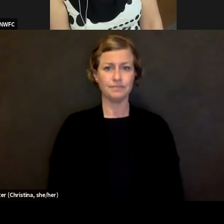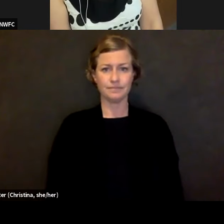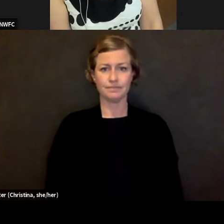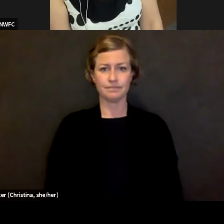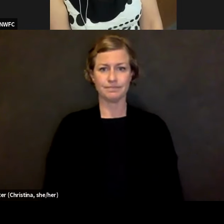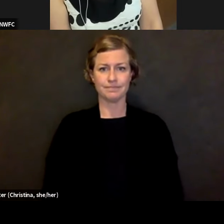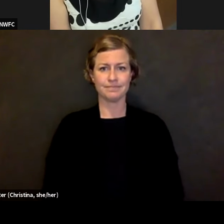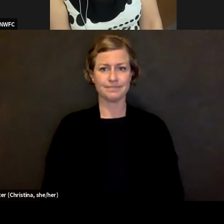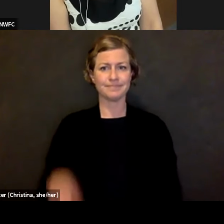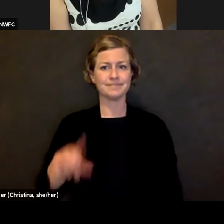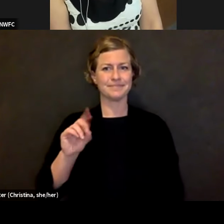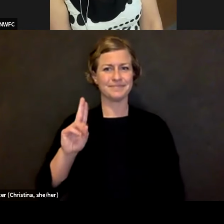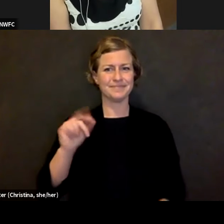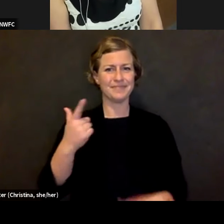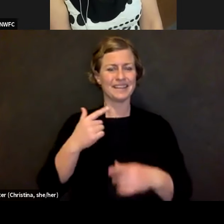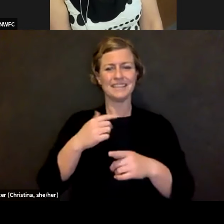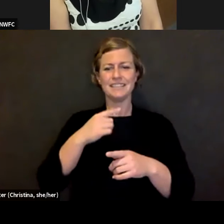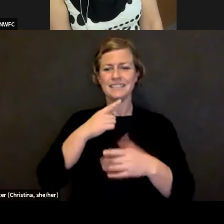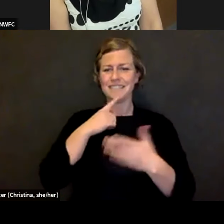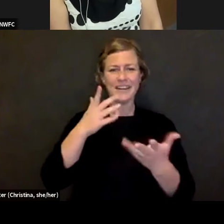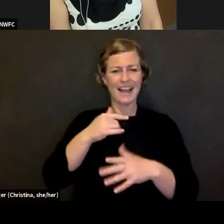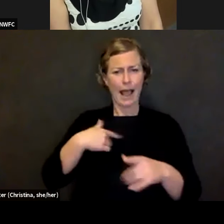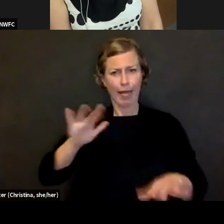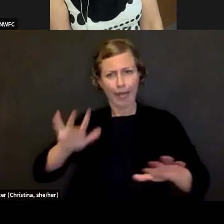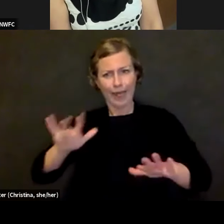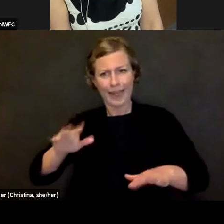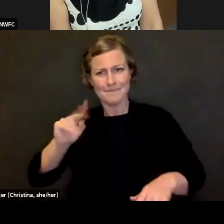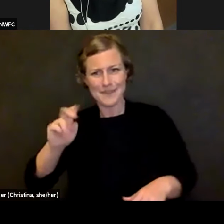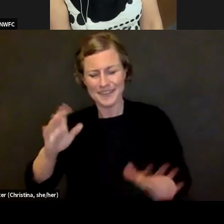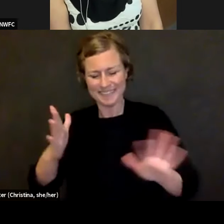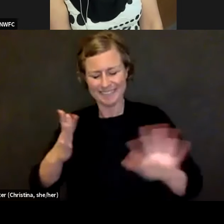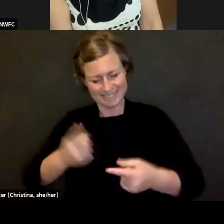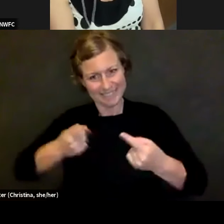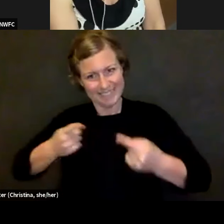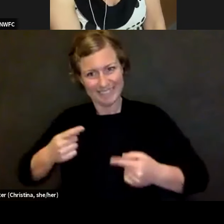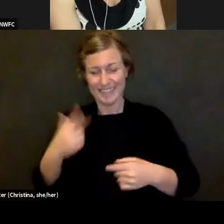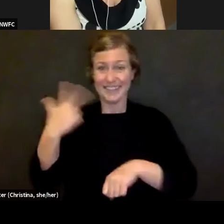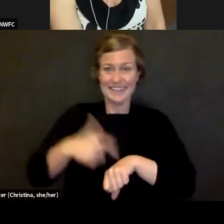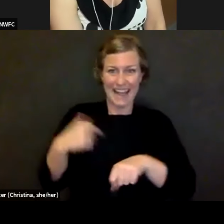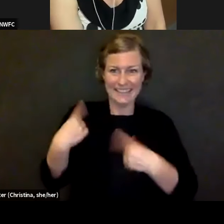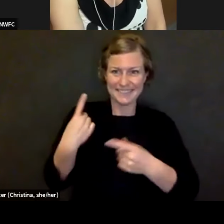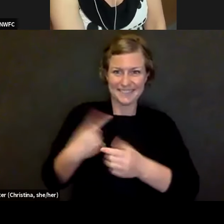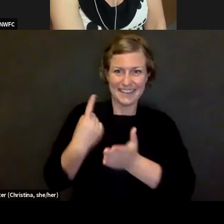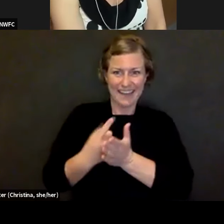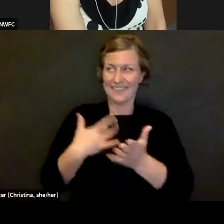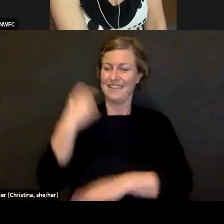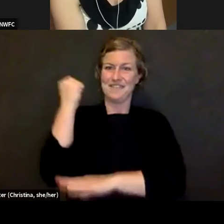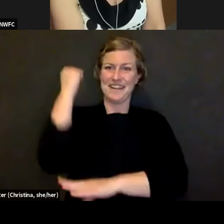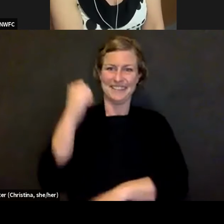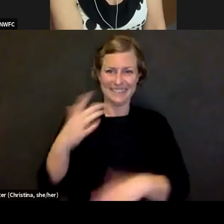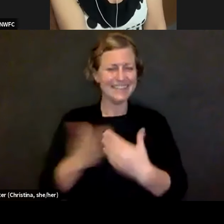respond. We'll see what we can do to get you in. >> Jake.